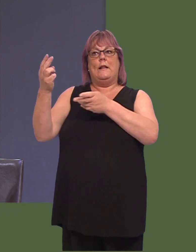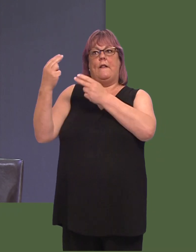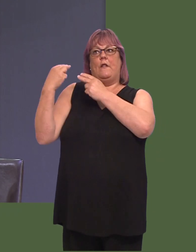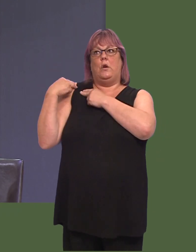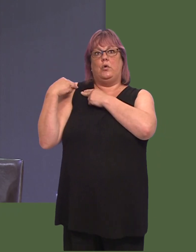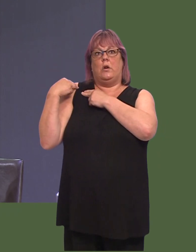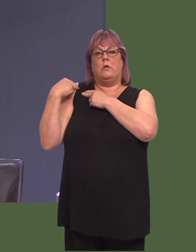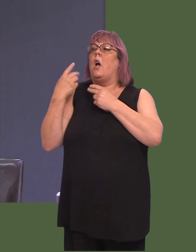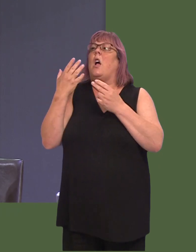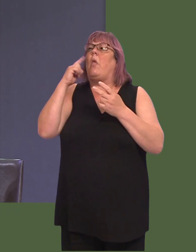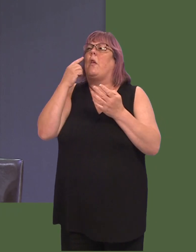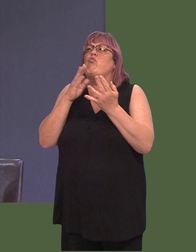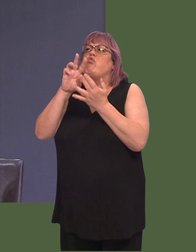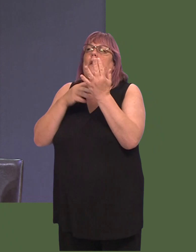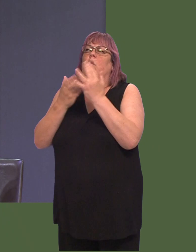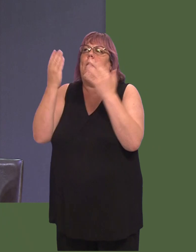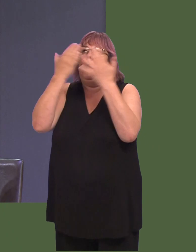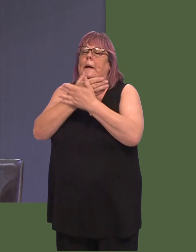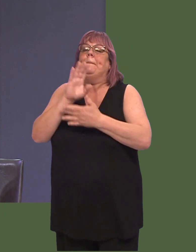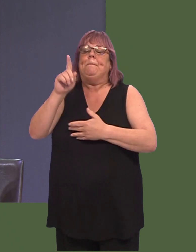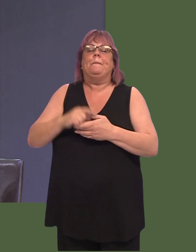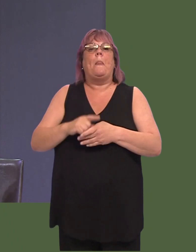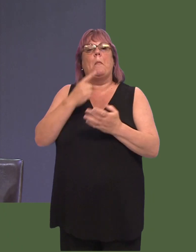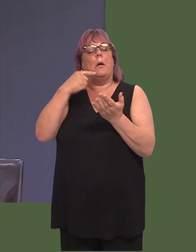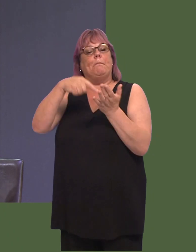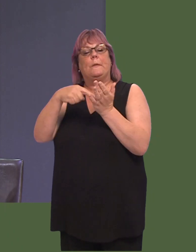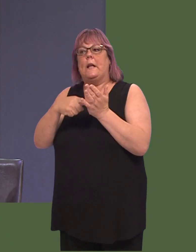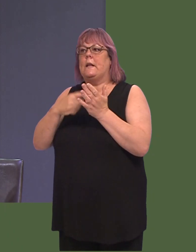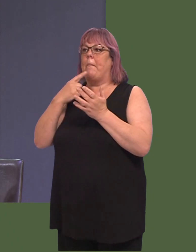I don't expect he's read it all overnight, but, in it, innovative approaches are suggested